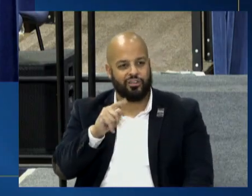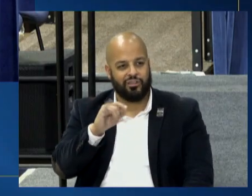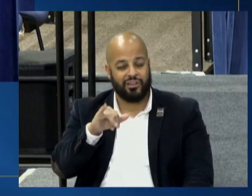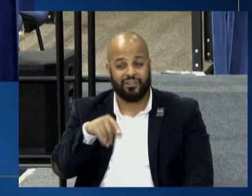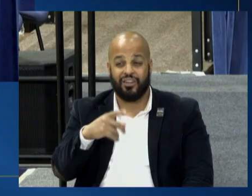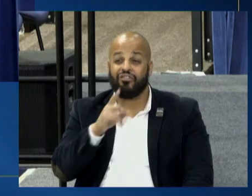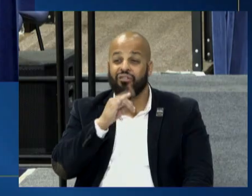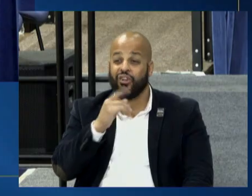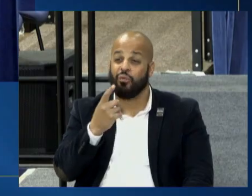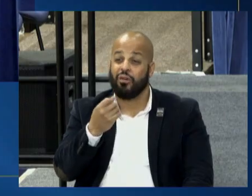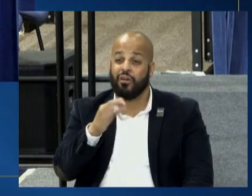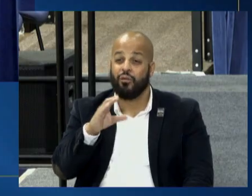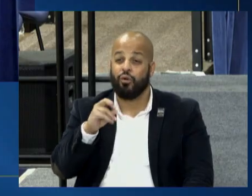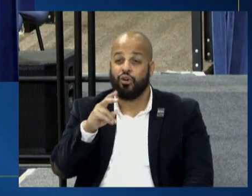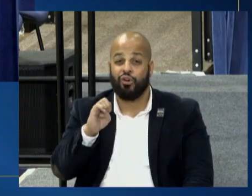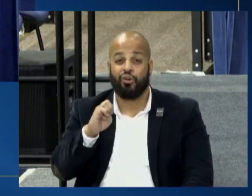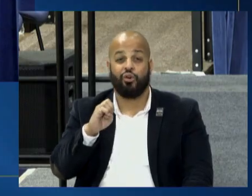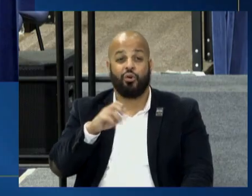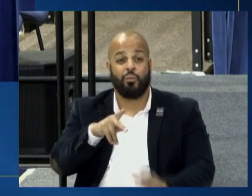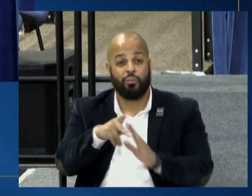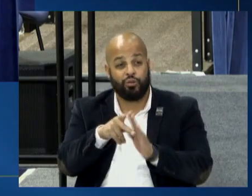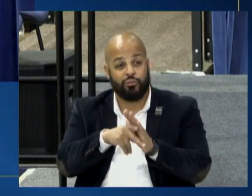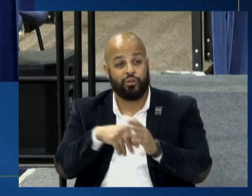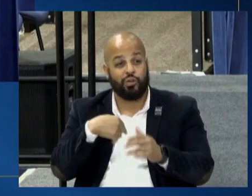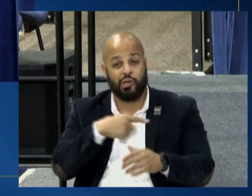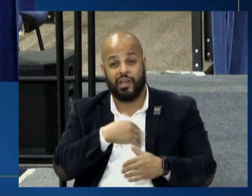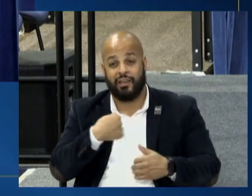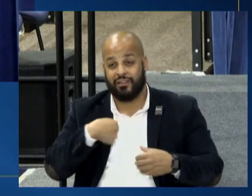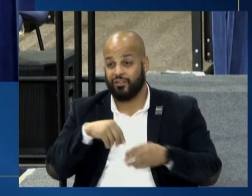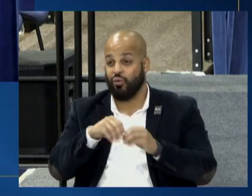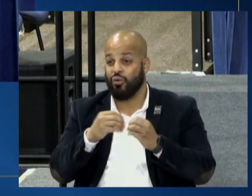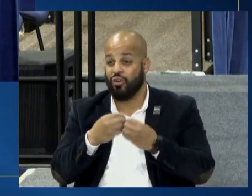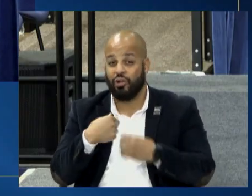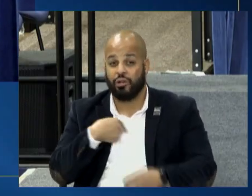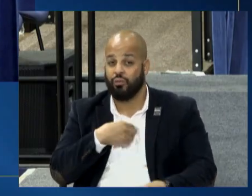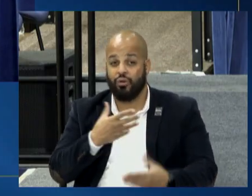that we have within our organization. Is, we don't want to be burdened by some of those